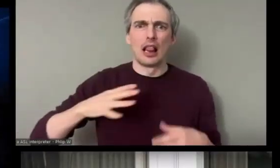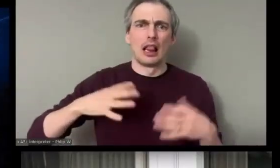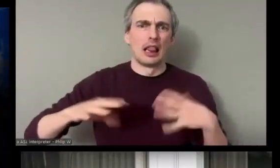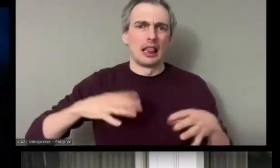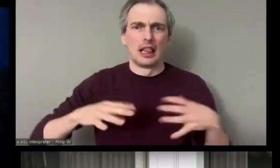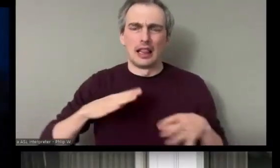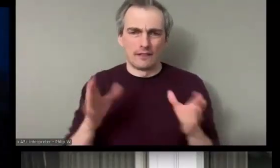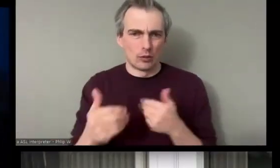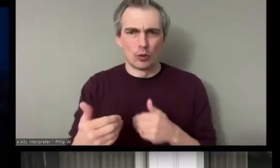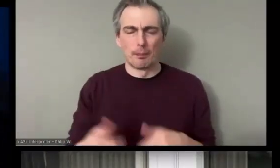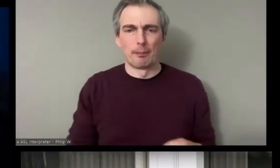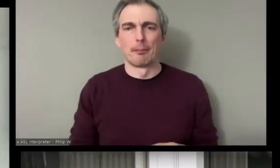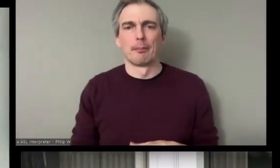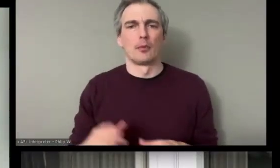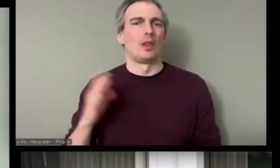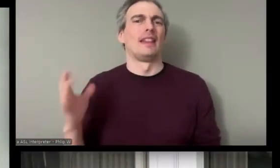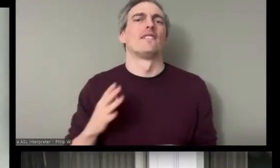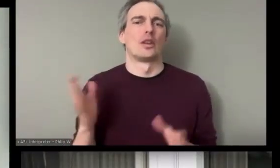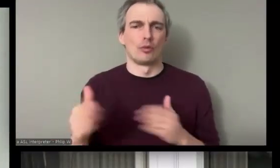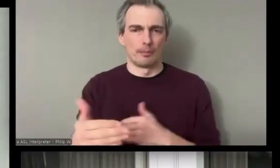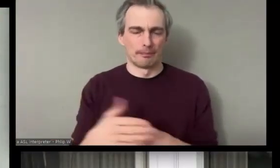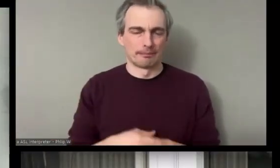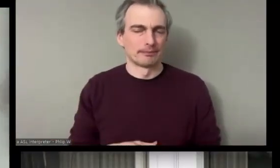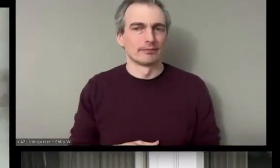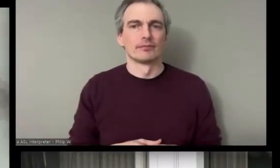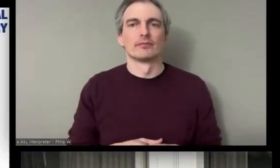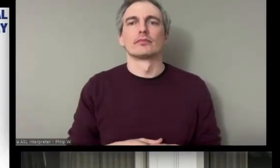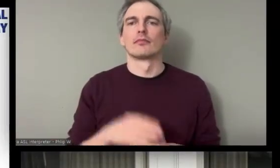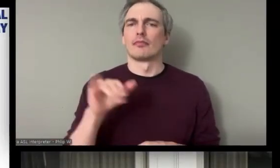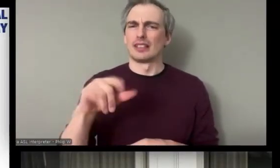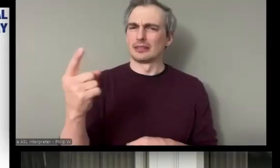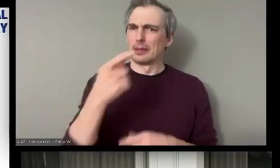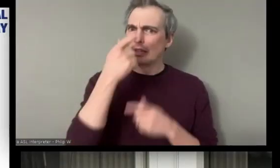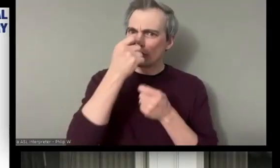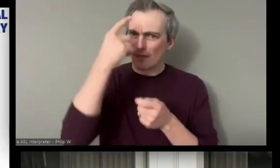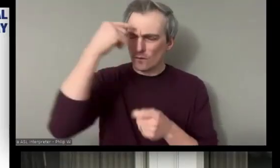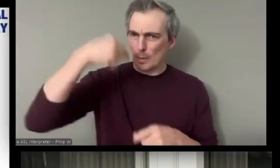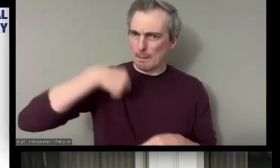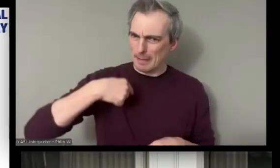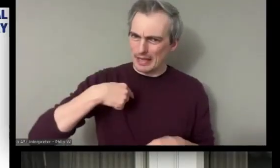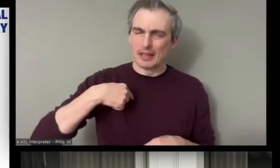Is that when I started looking at experiences in 2017, a lot of